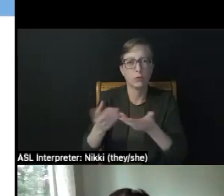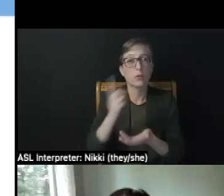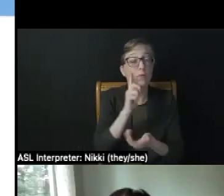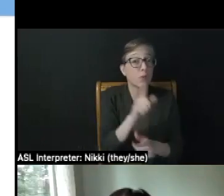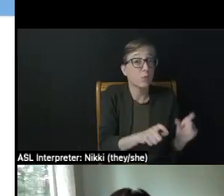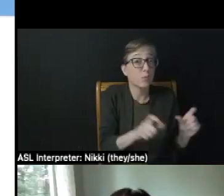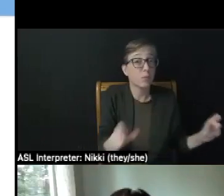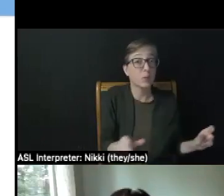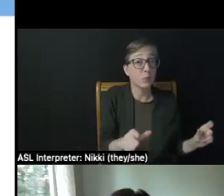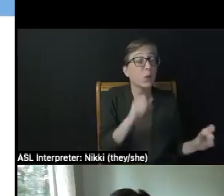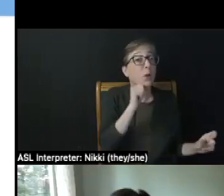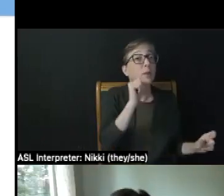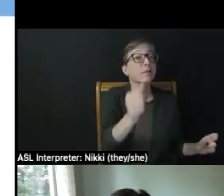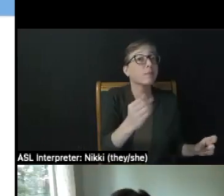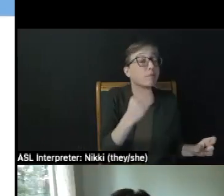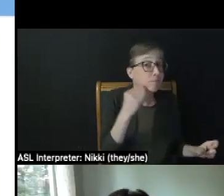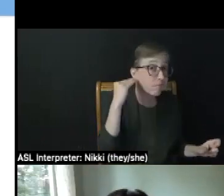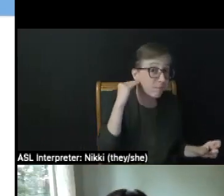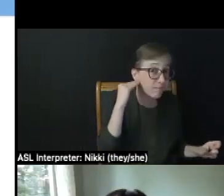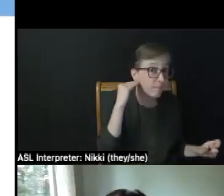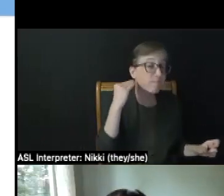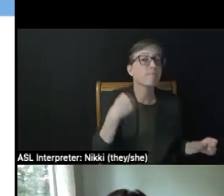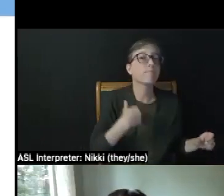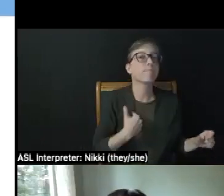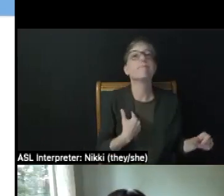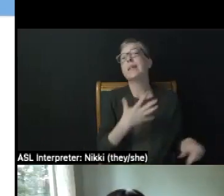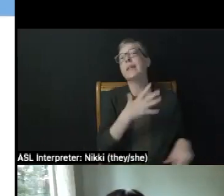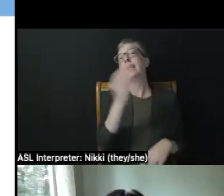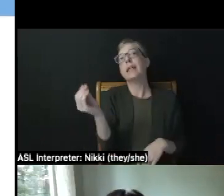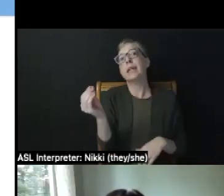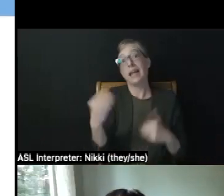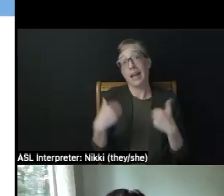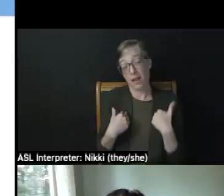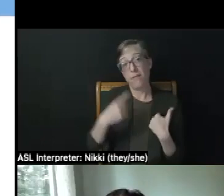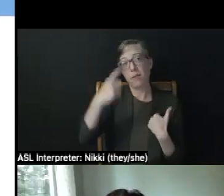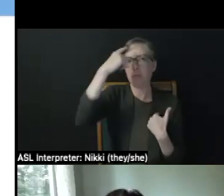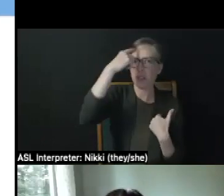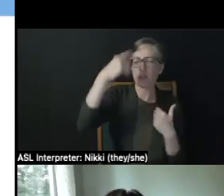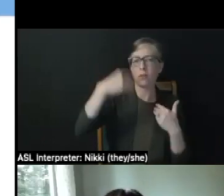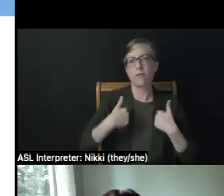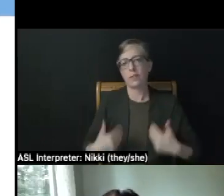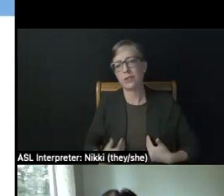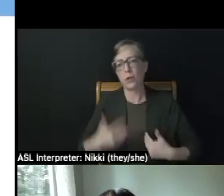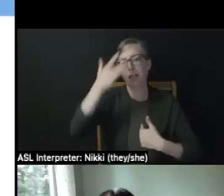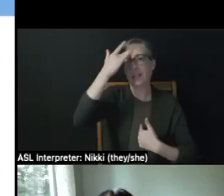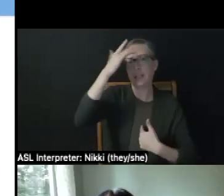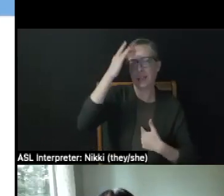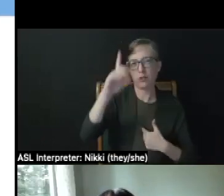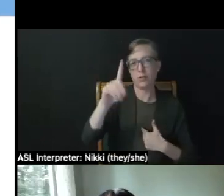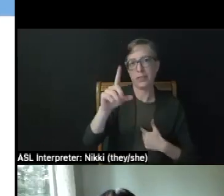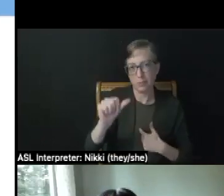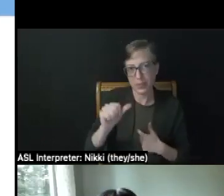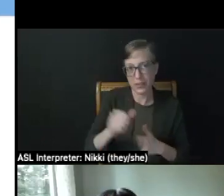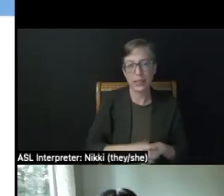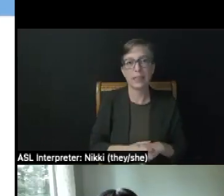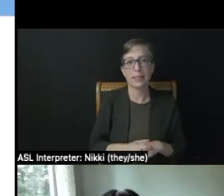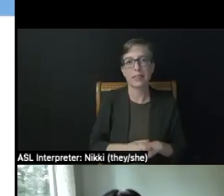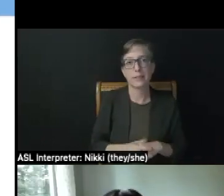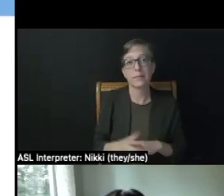significant physical and mental health disabilities who were eligible for institutional placement.